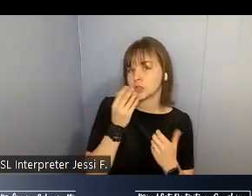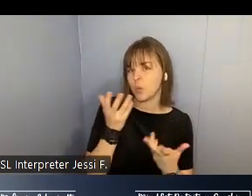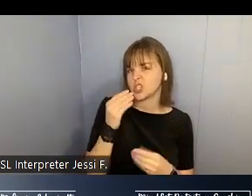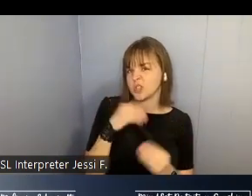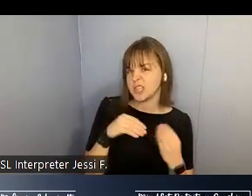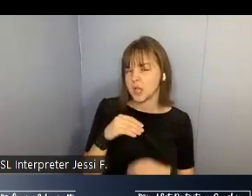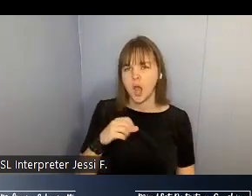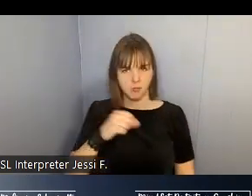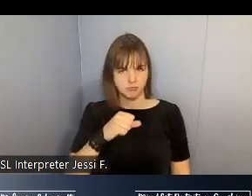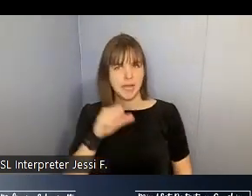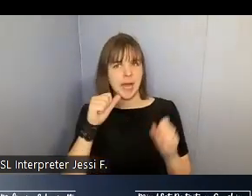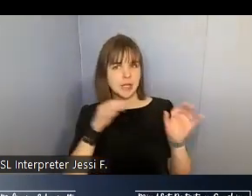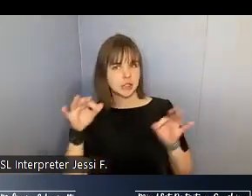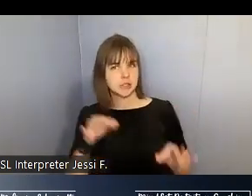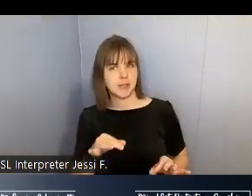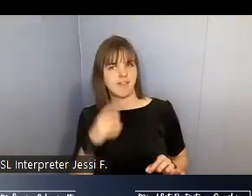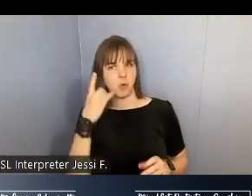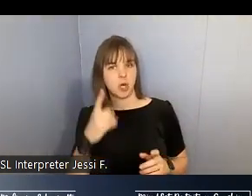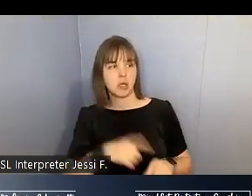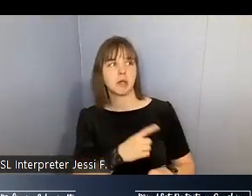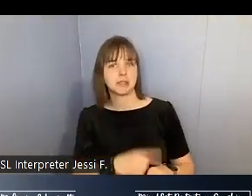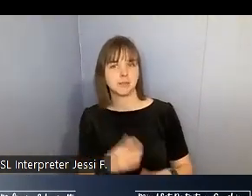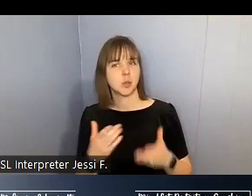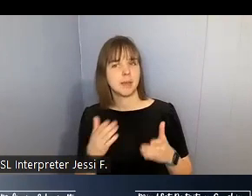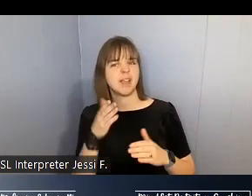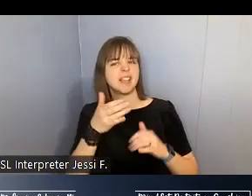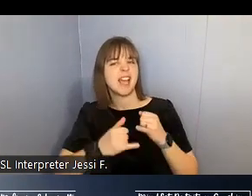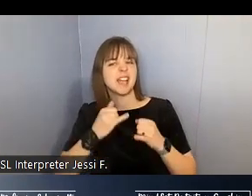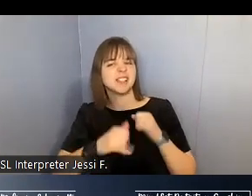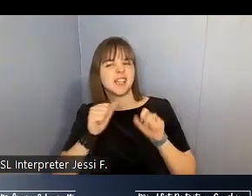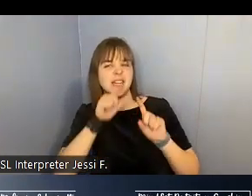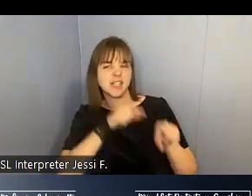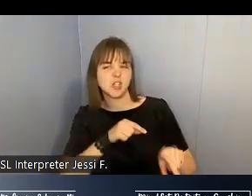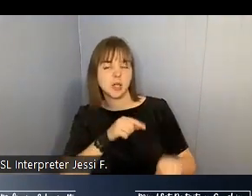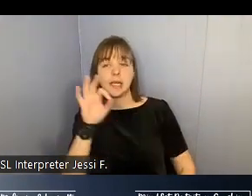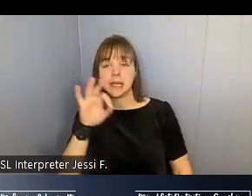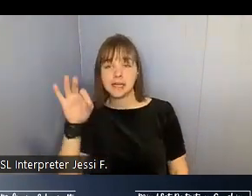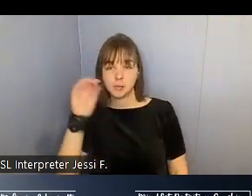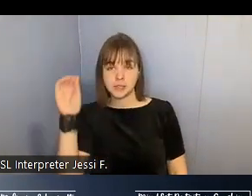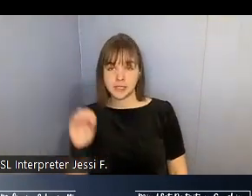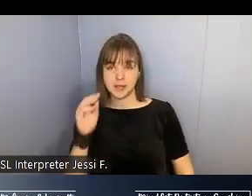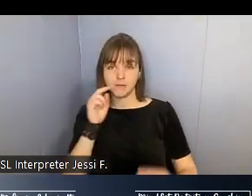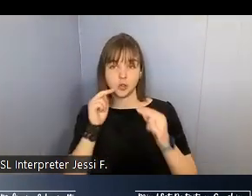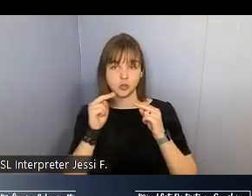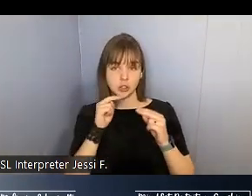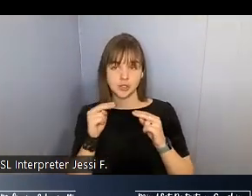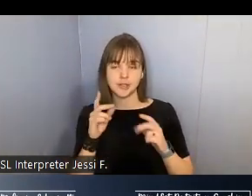If we want to hit that at the end, Michelle, I think that would be great because 99% of nutrition, it depends.